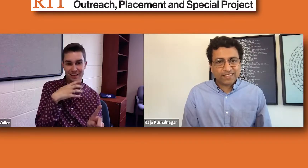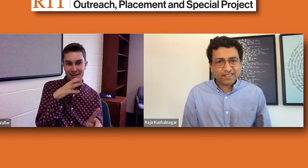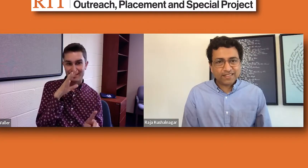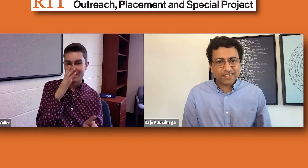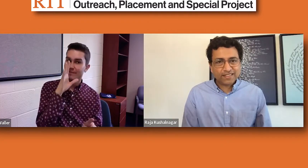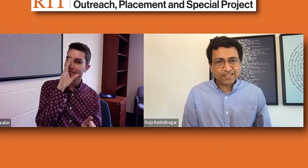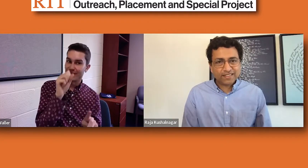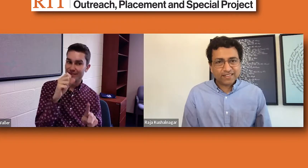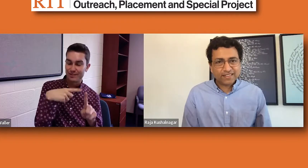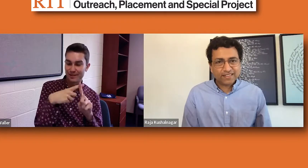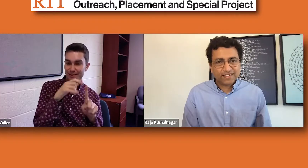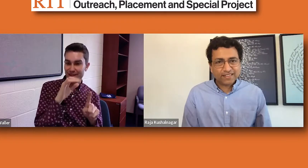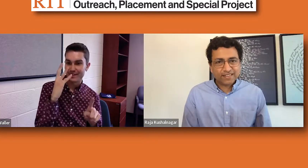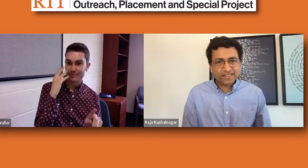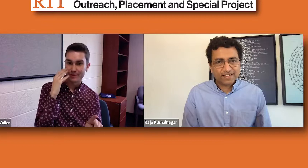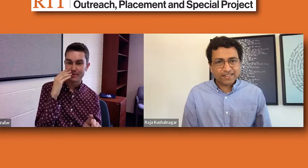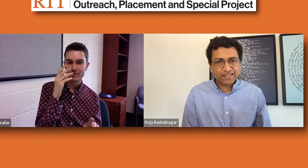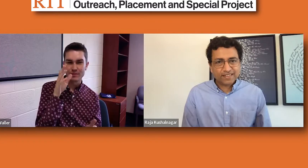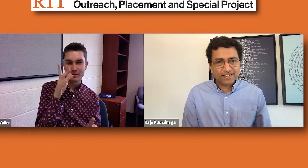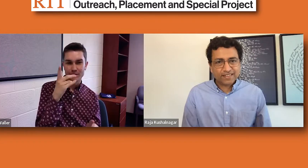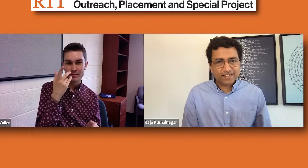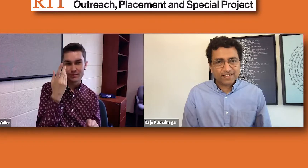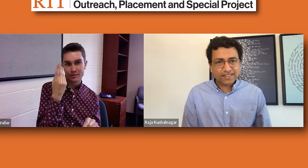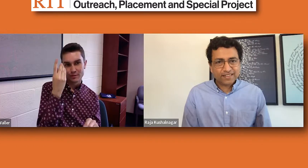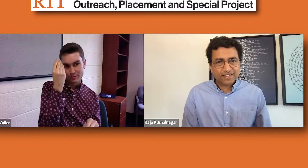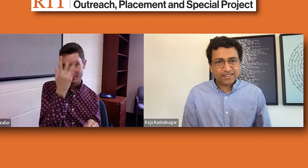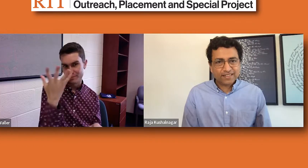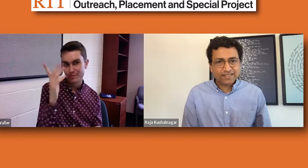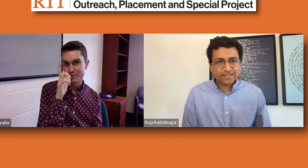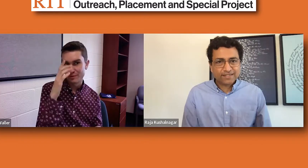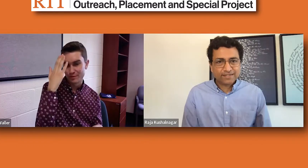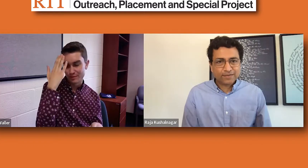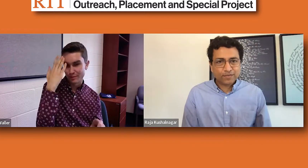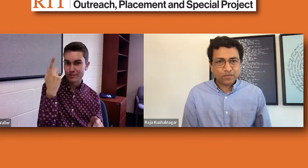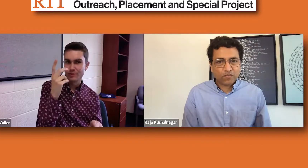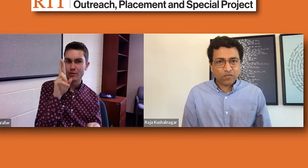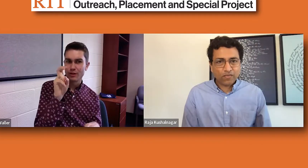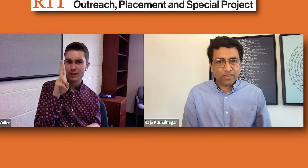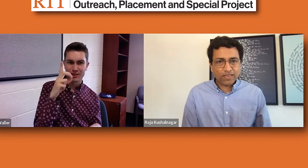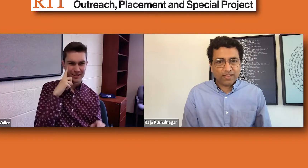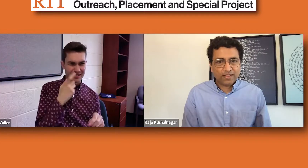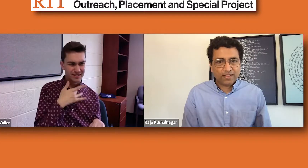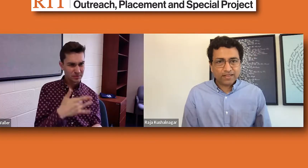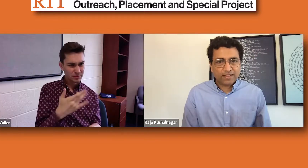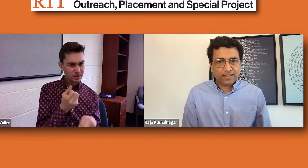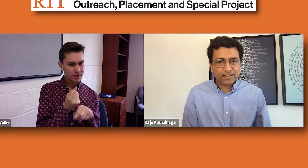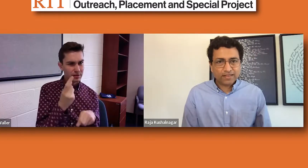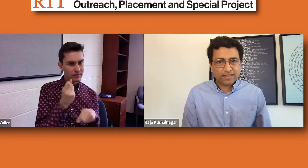Yeah, for me, the aura was a fascinating experience,